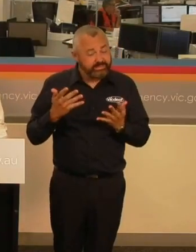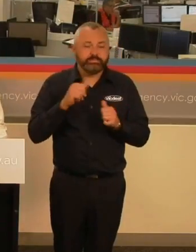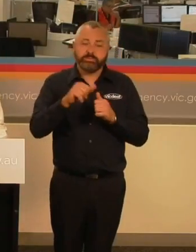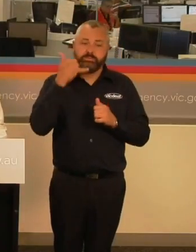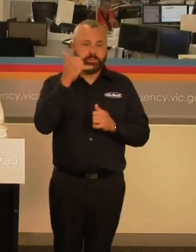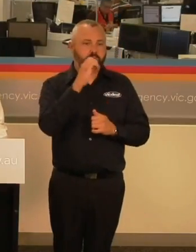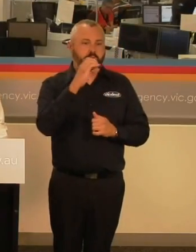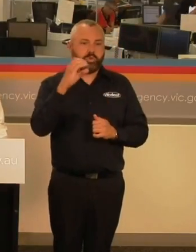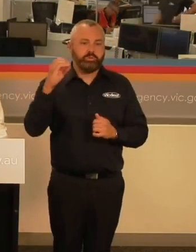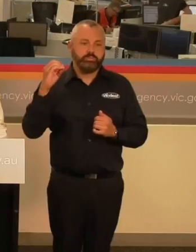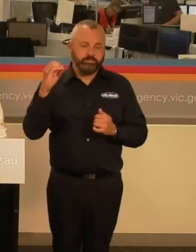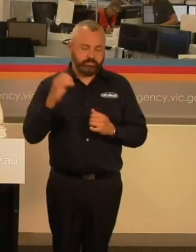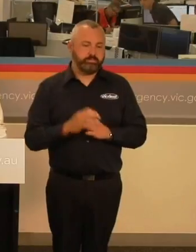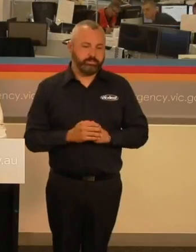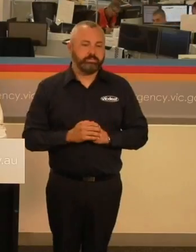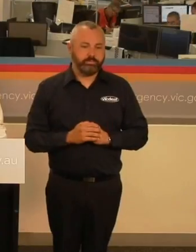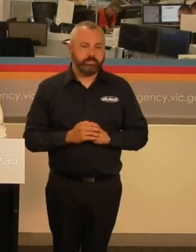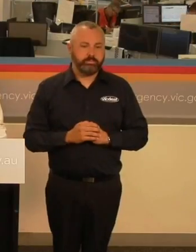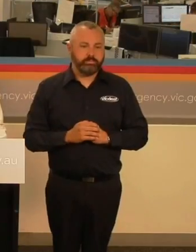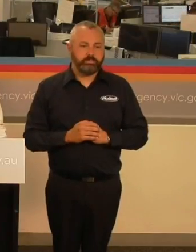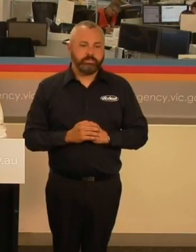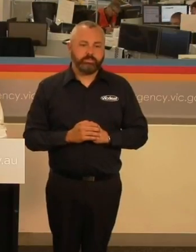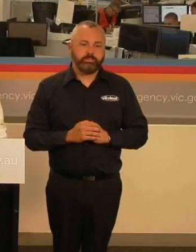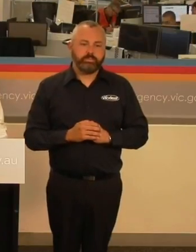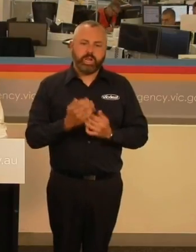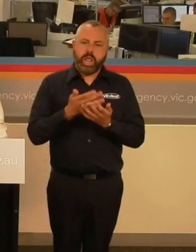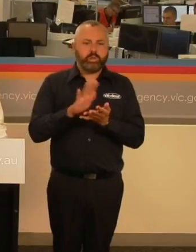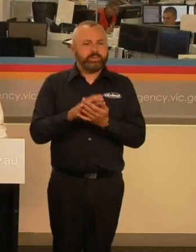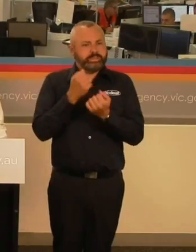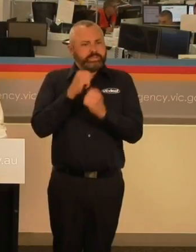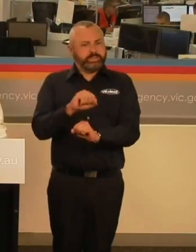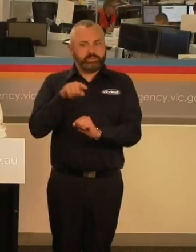how to prevent it that's what we are trying to do now by bringing you this